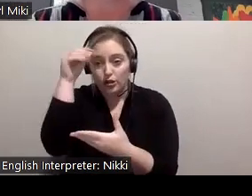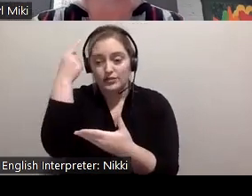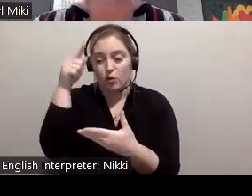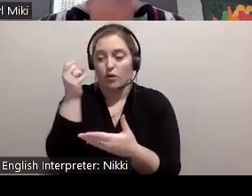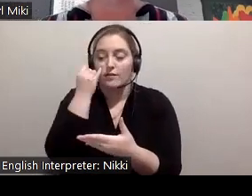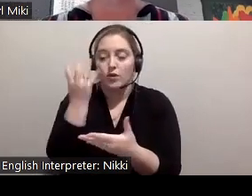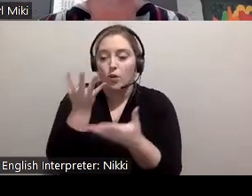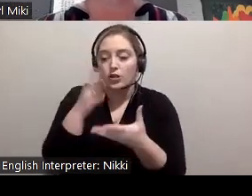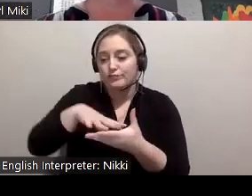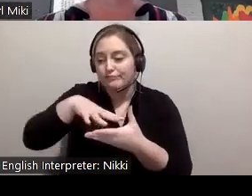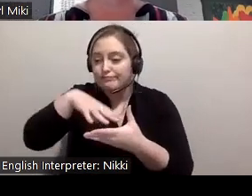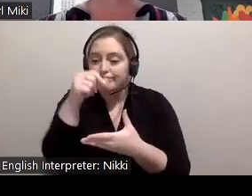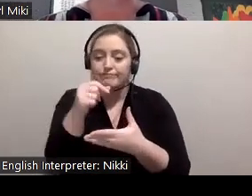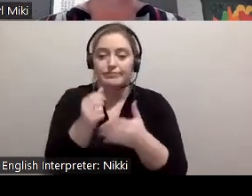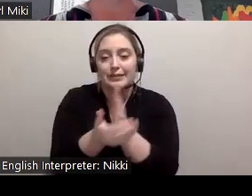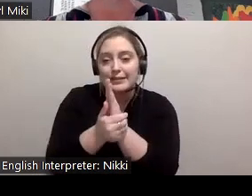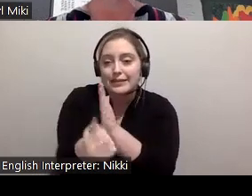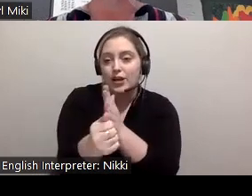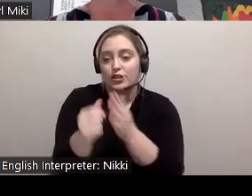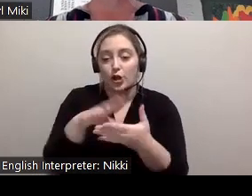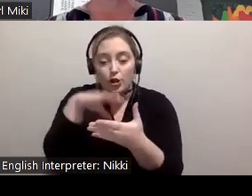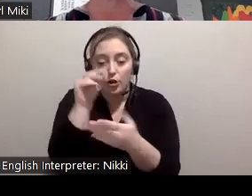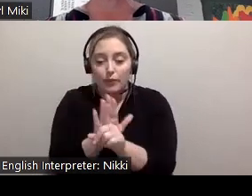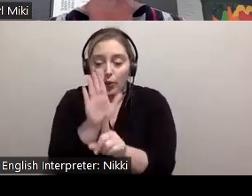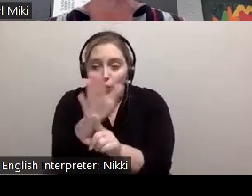learning about your artistic practice. We have Indigenous